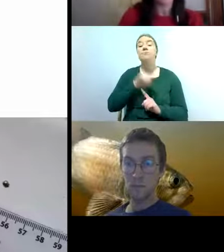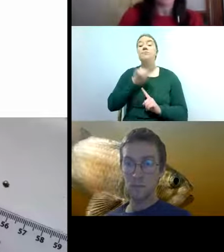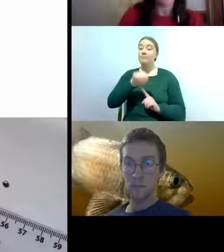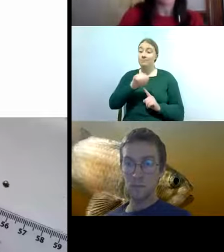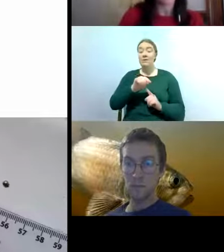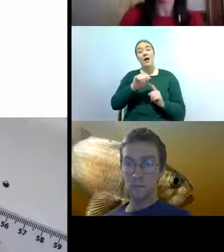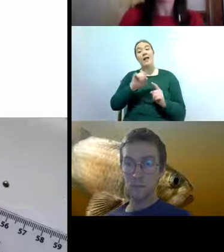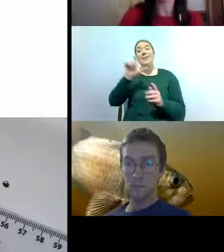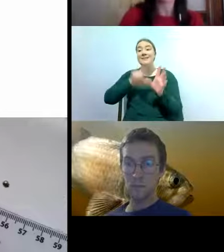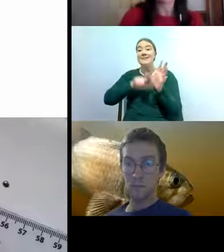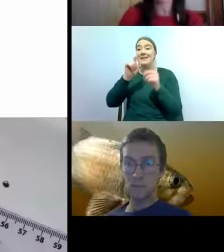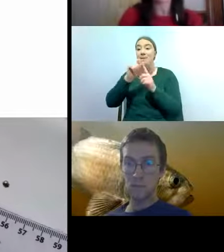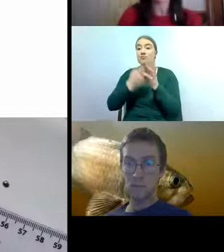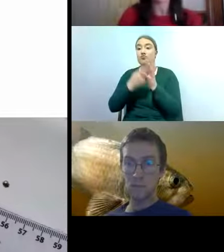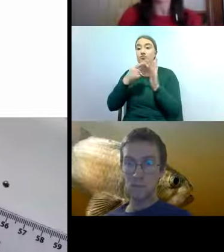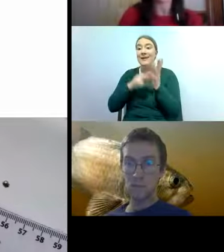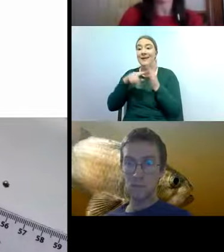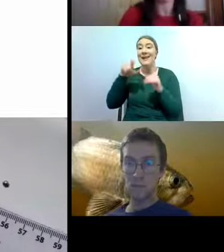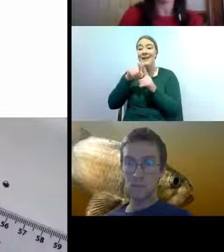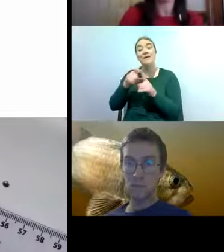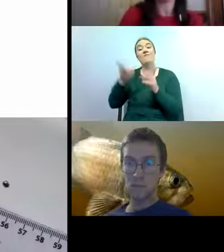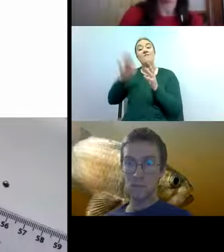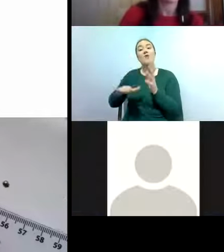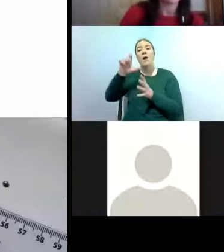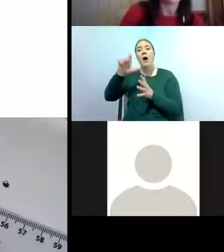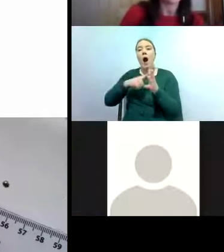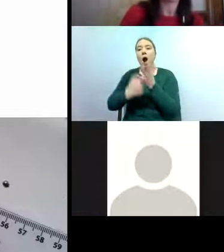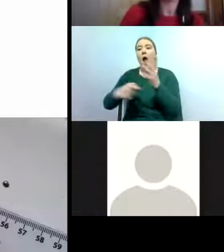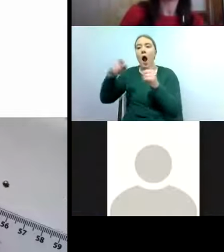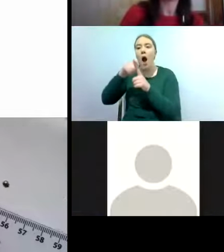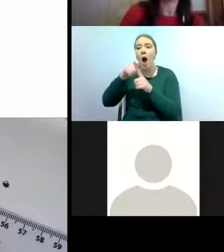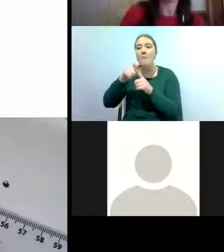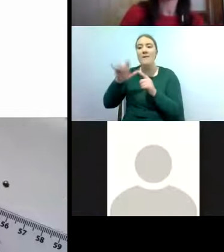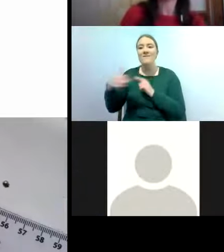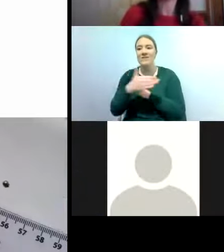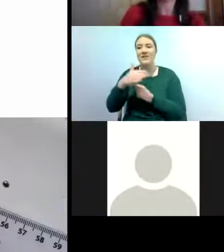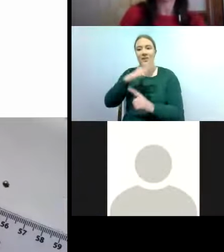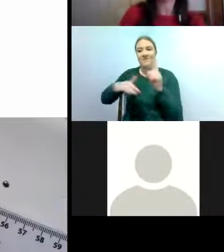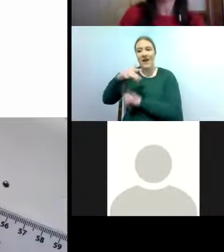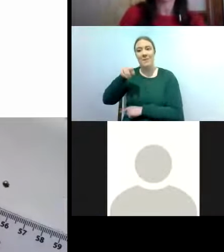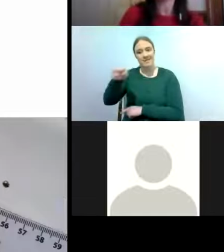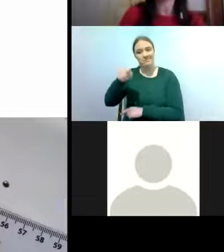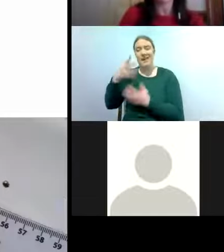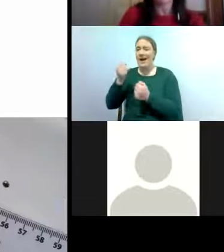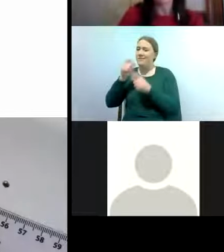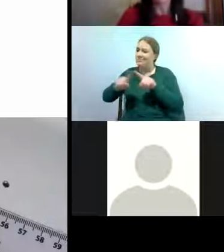uh has lots of different species inside of it and there are also lots of species of barbel but for